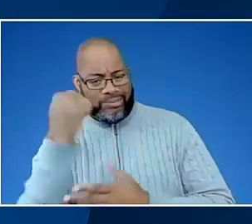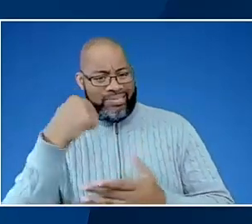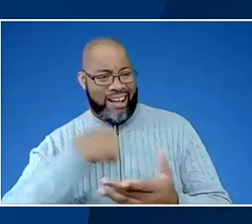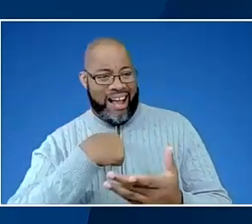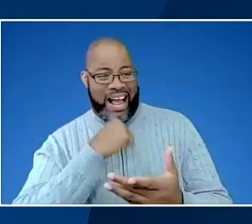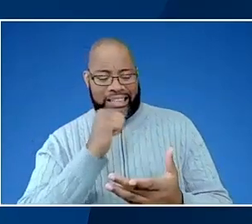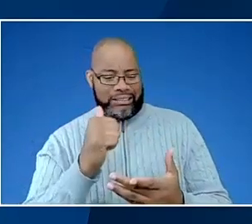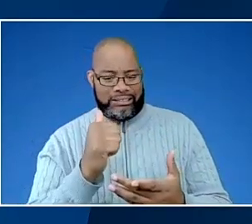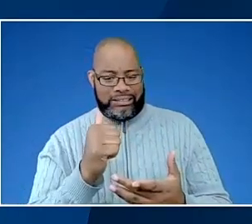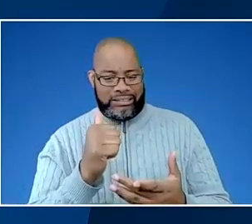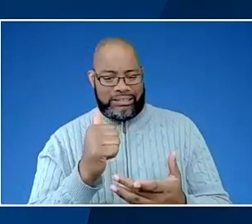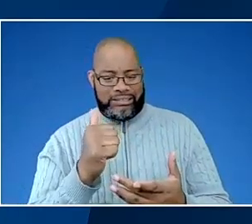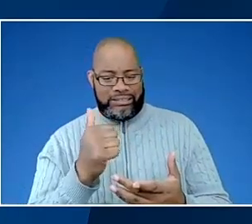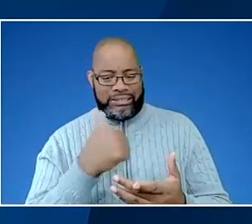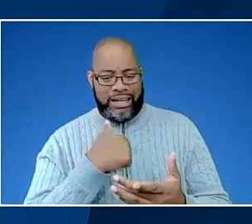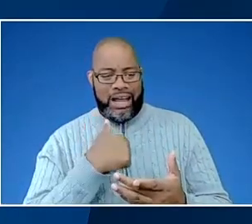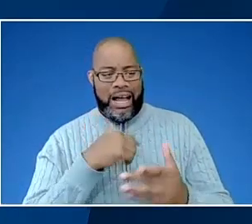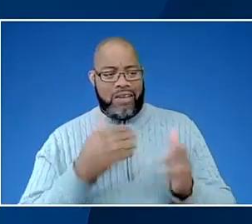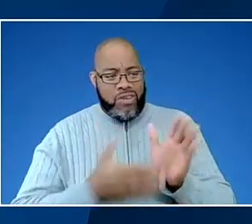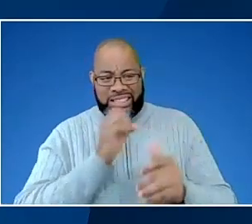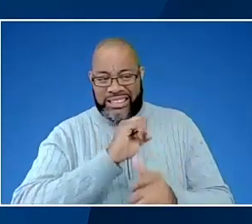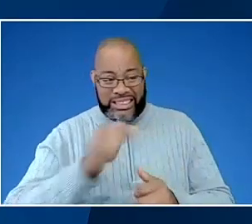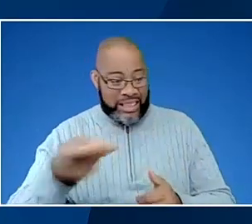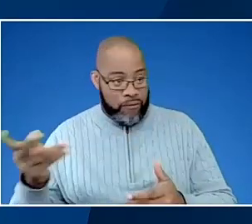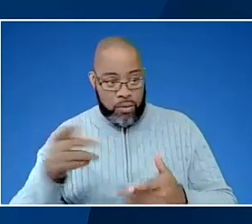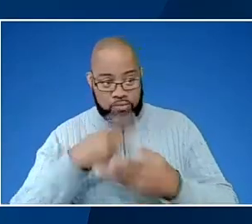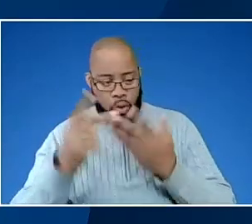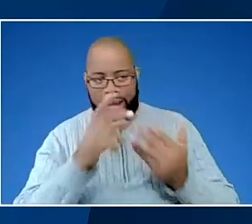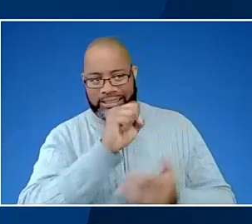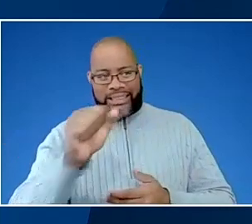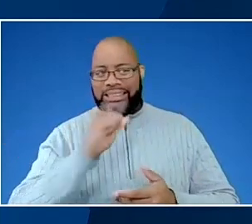ran several programs. SSS was not one of those.